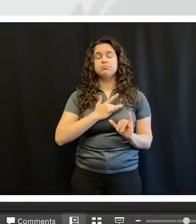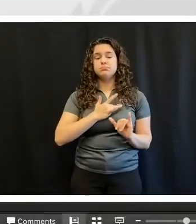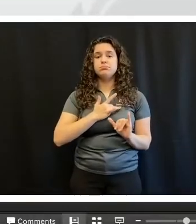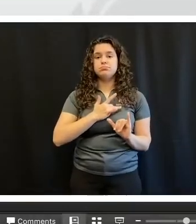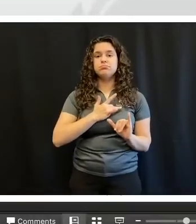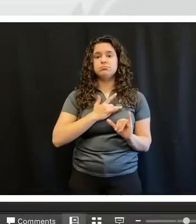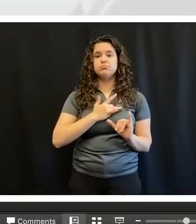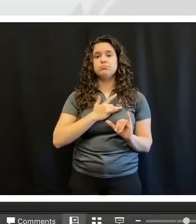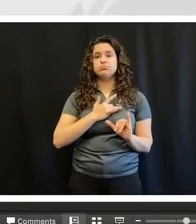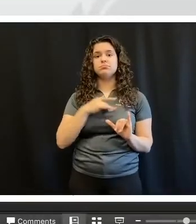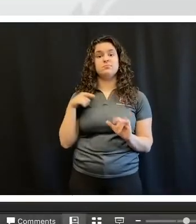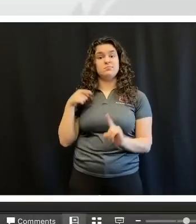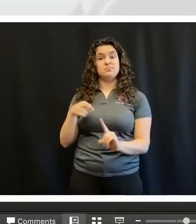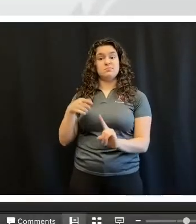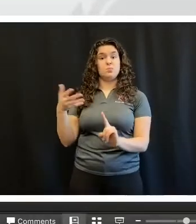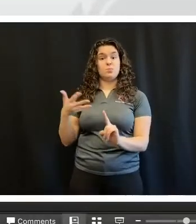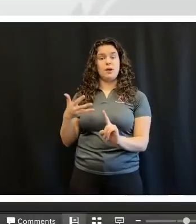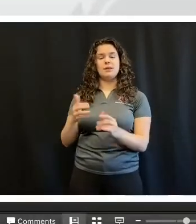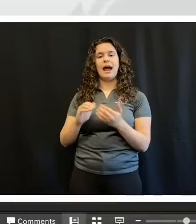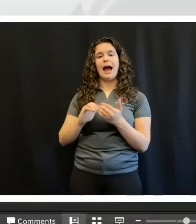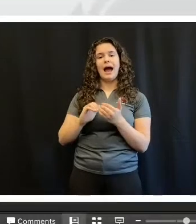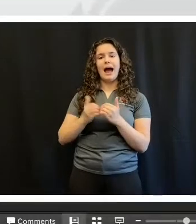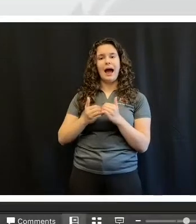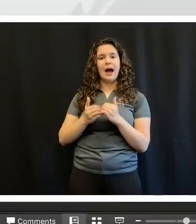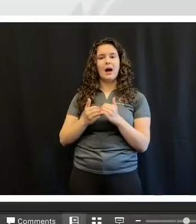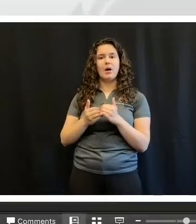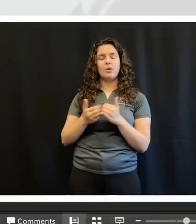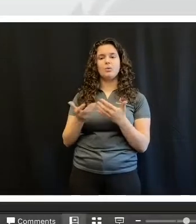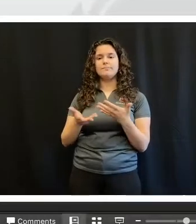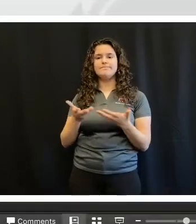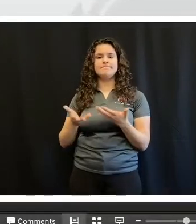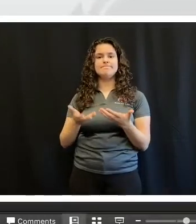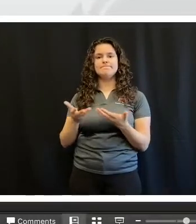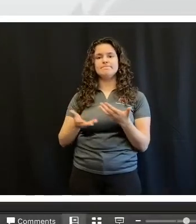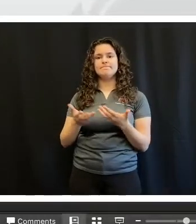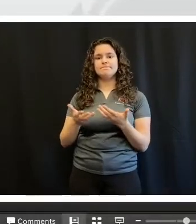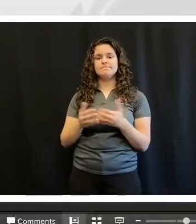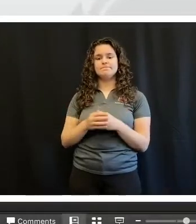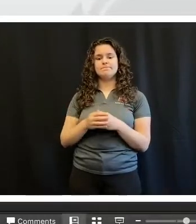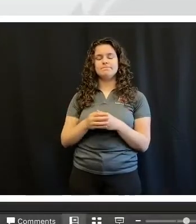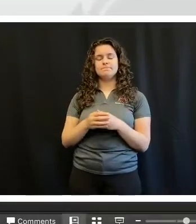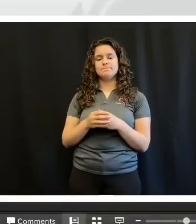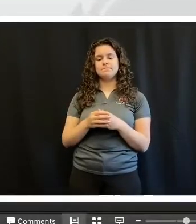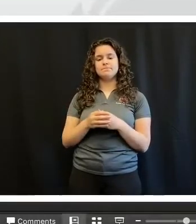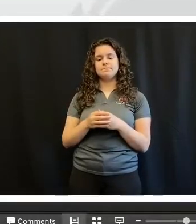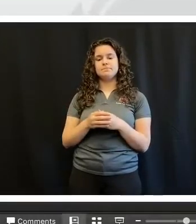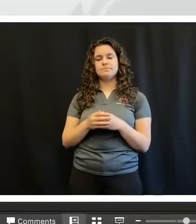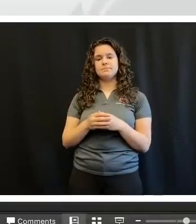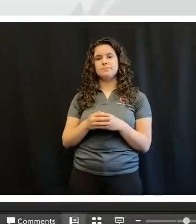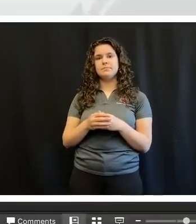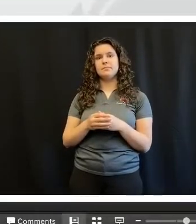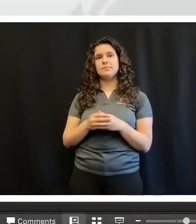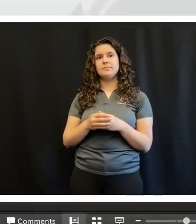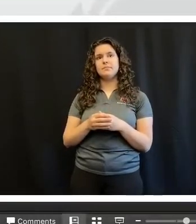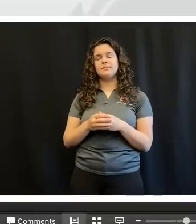how to express maybe a little bit about what this looks like where you see somebody's teardrop on hope.